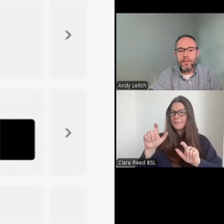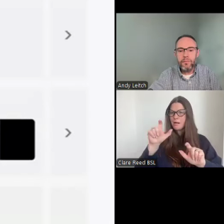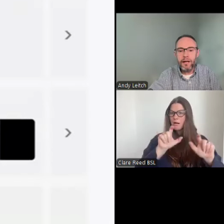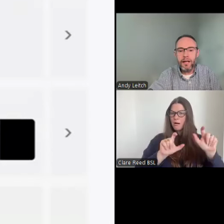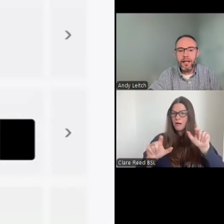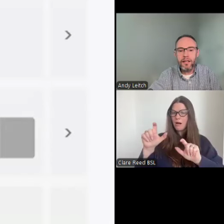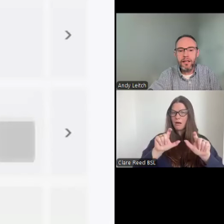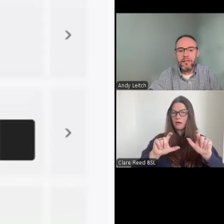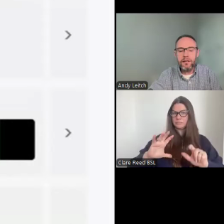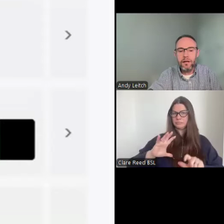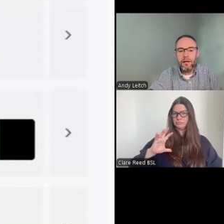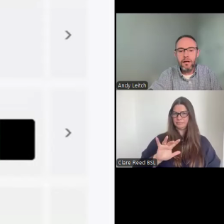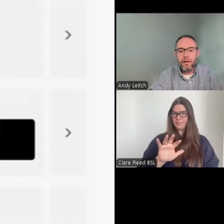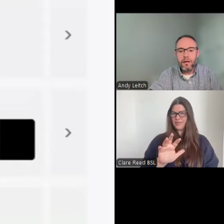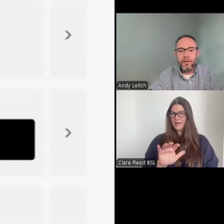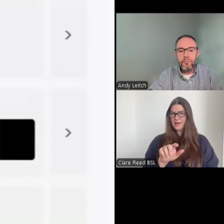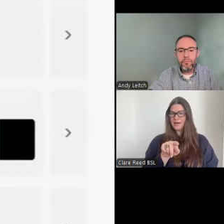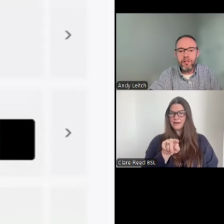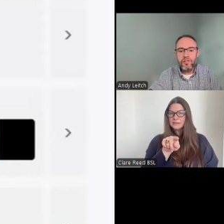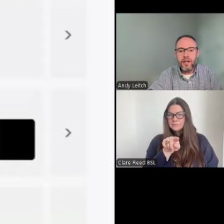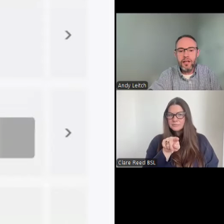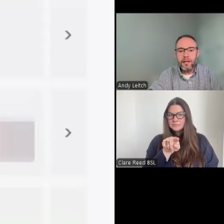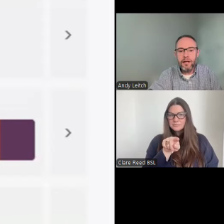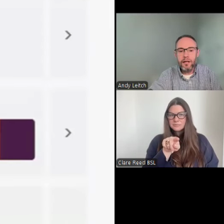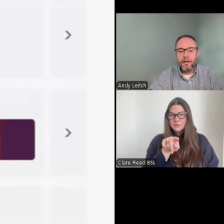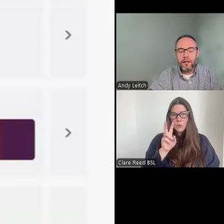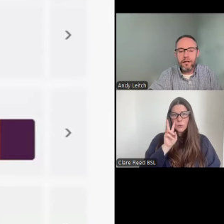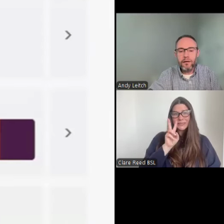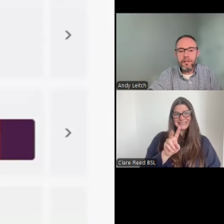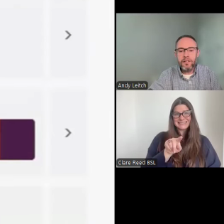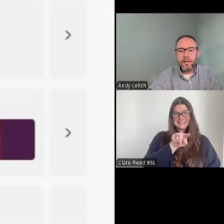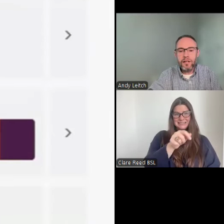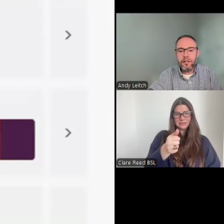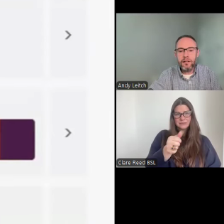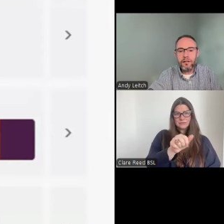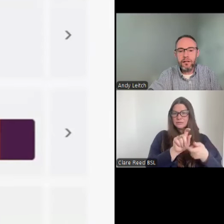By clicking these, you can probably see that my design,